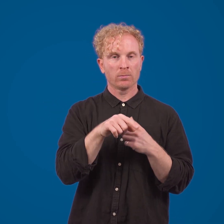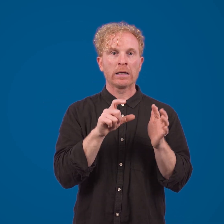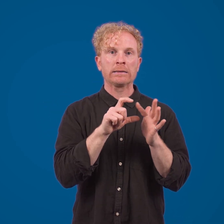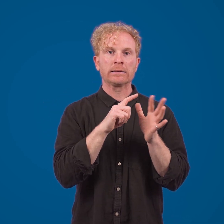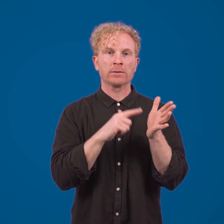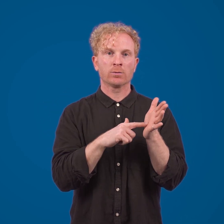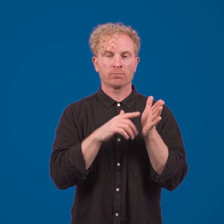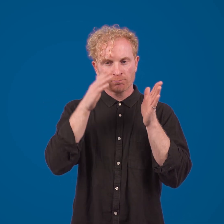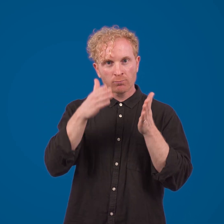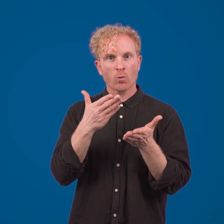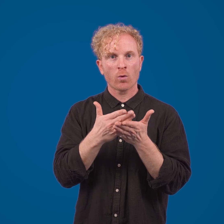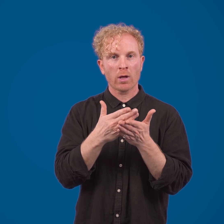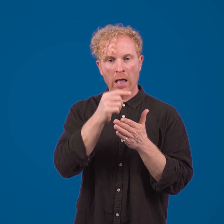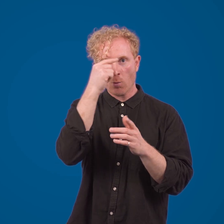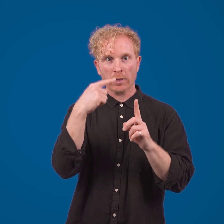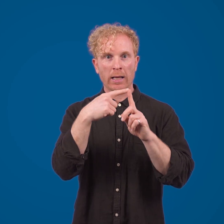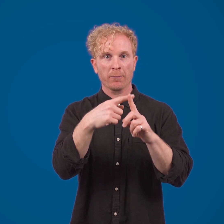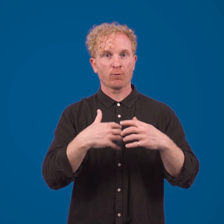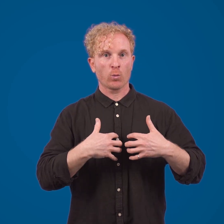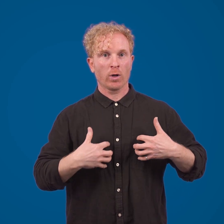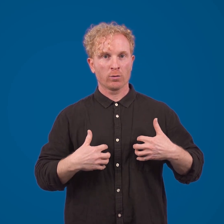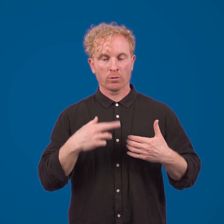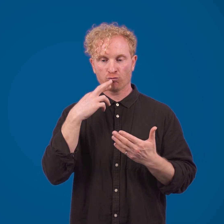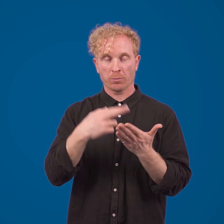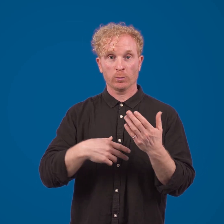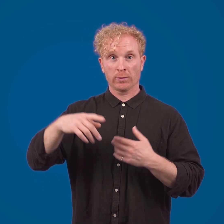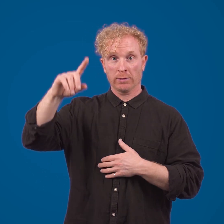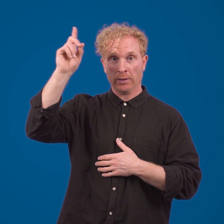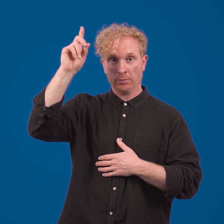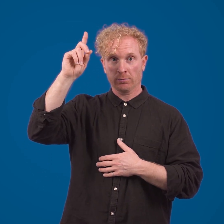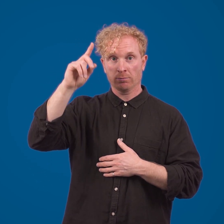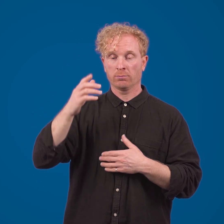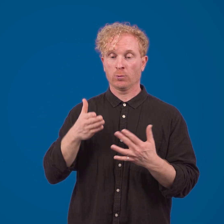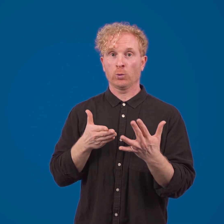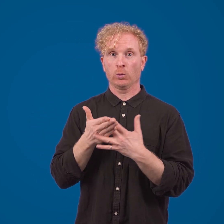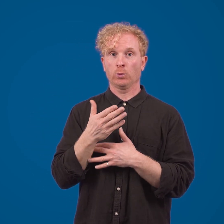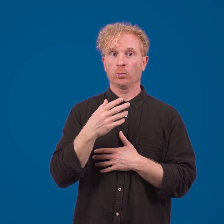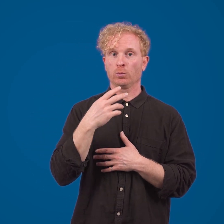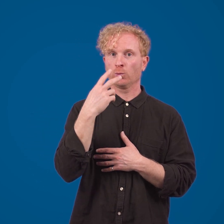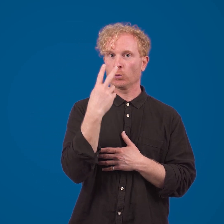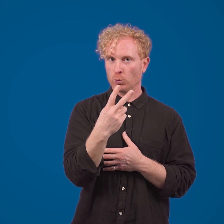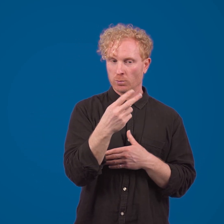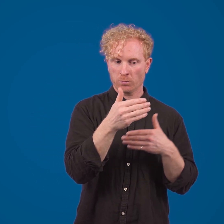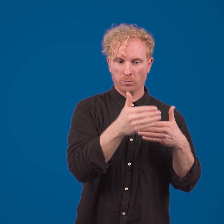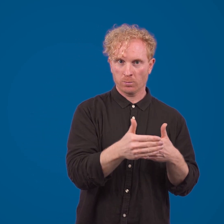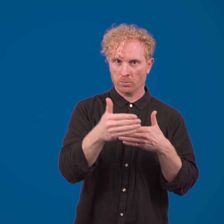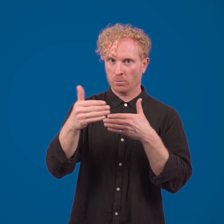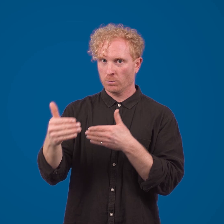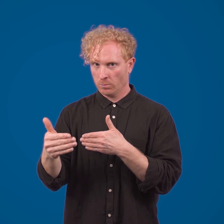Data used for Outcomes Framework reporting currently comes from two main sources.